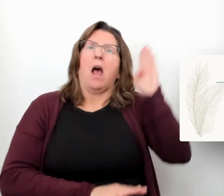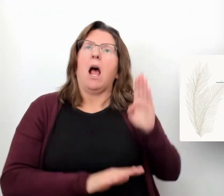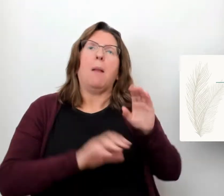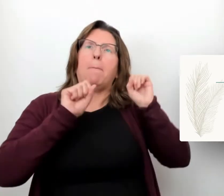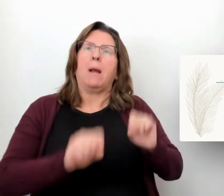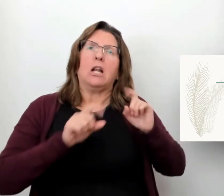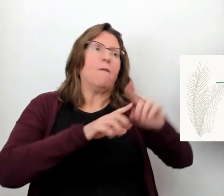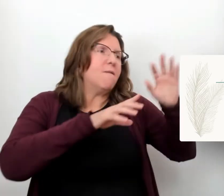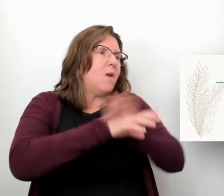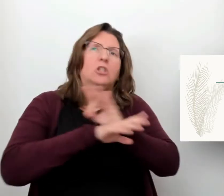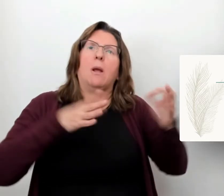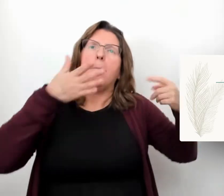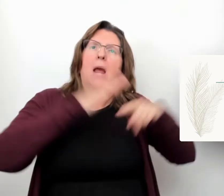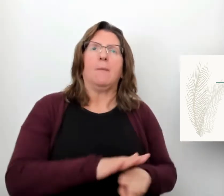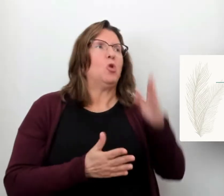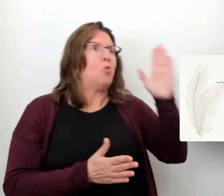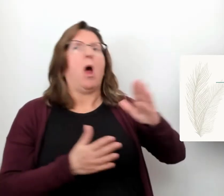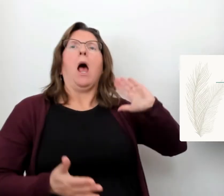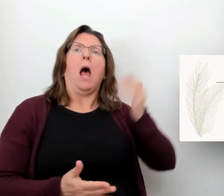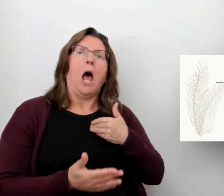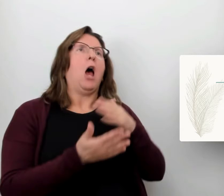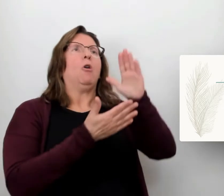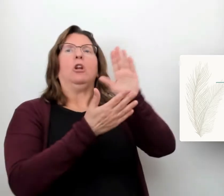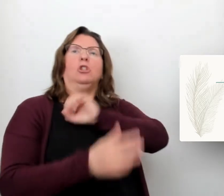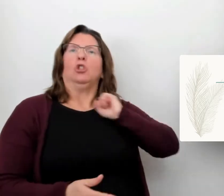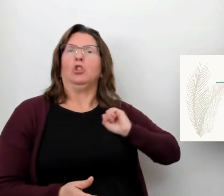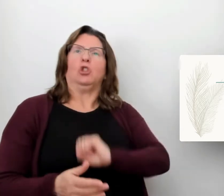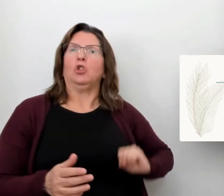You'll be a superstar! Your objective is to become hearing.